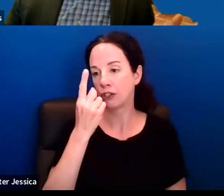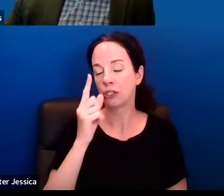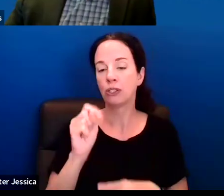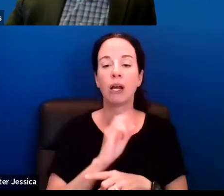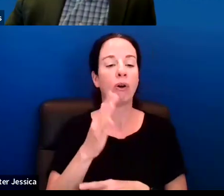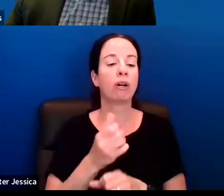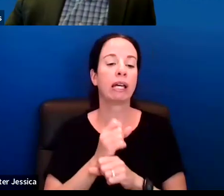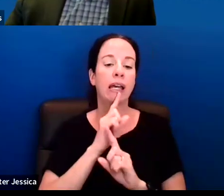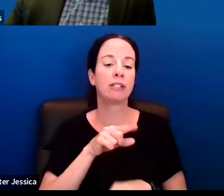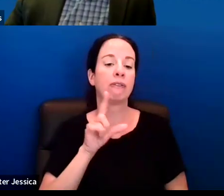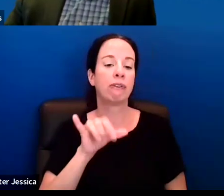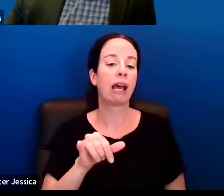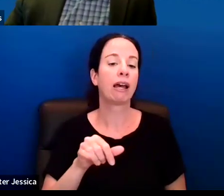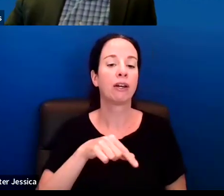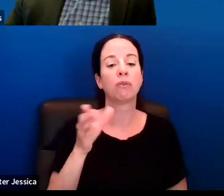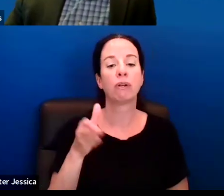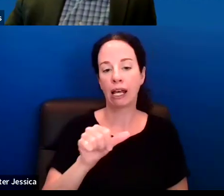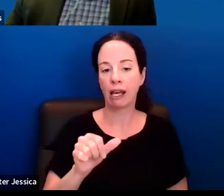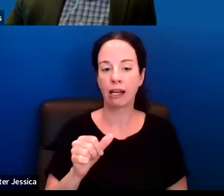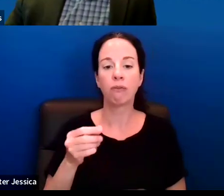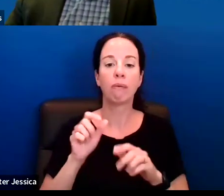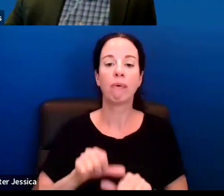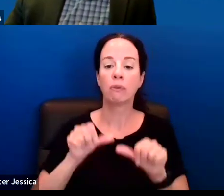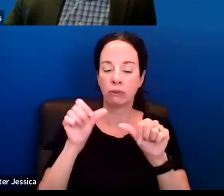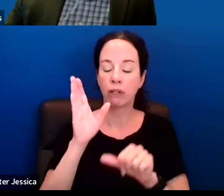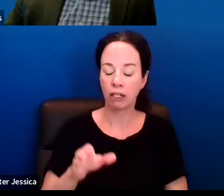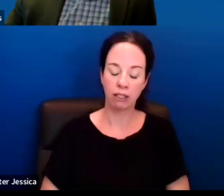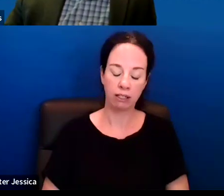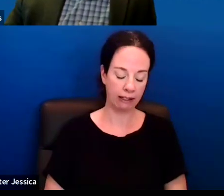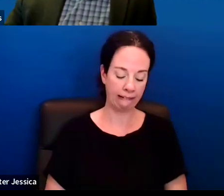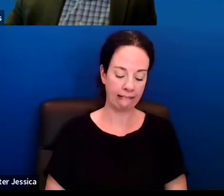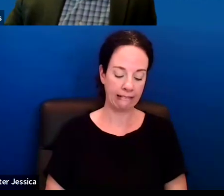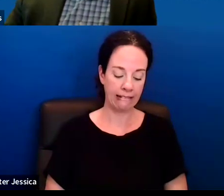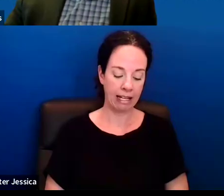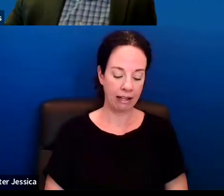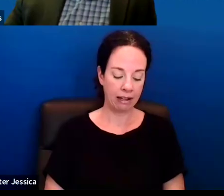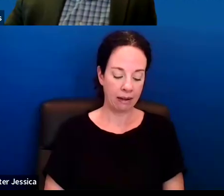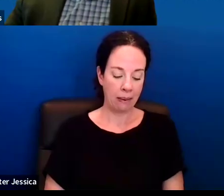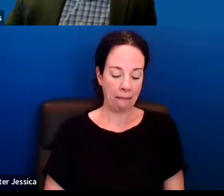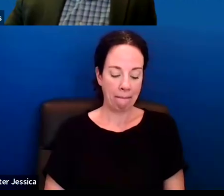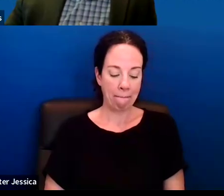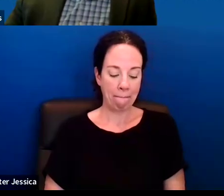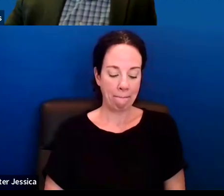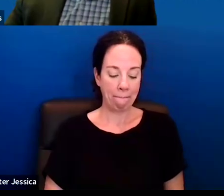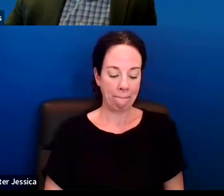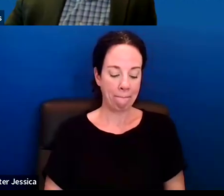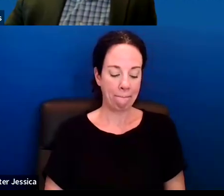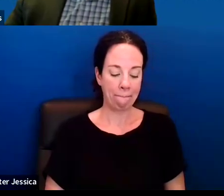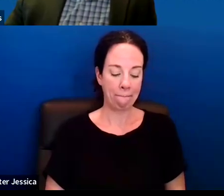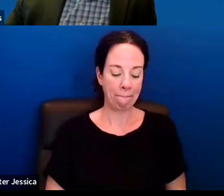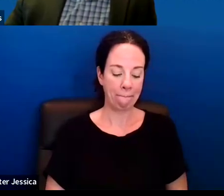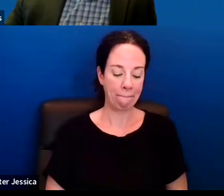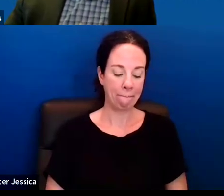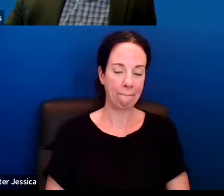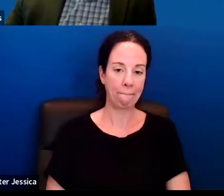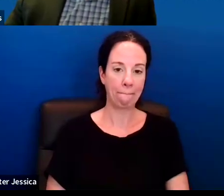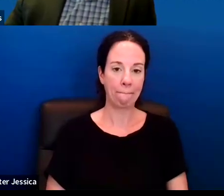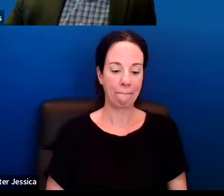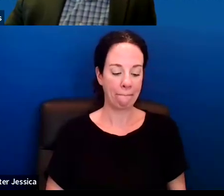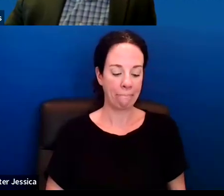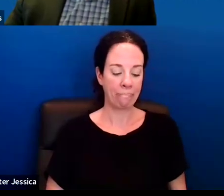probably get a Q&A up on the thing. And then, okay, cool. We will have something on the Green